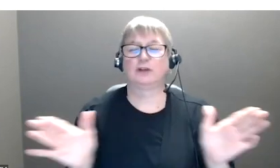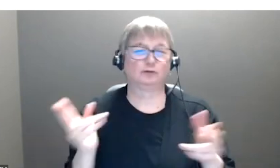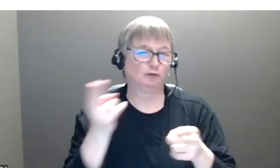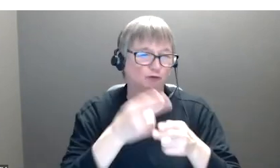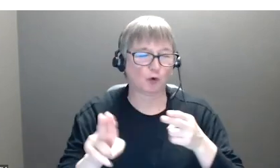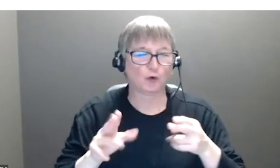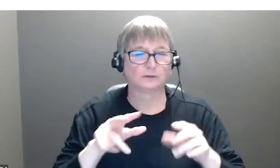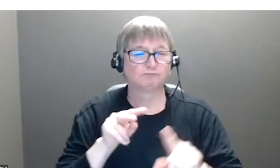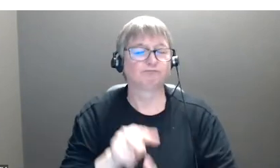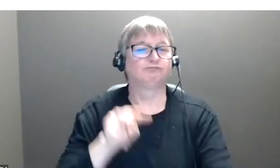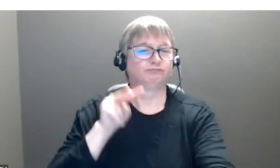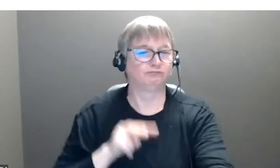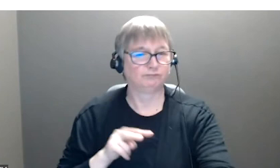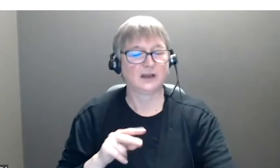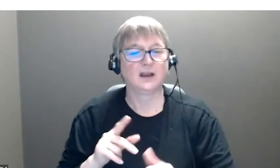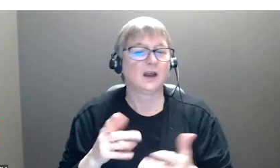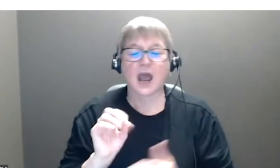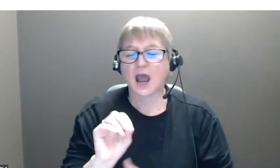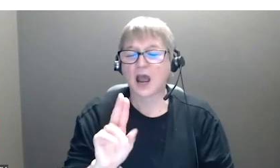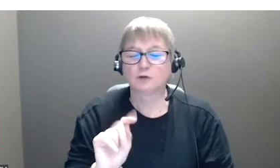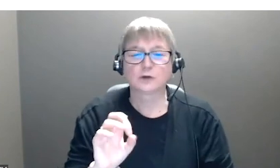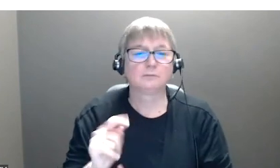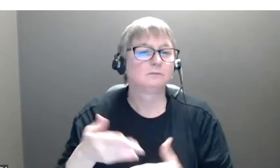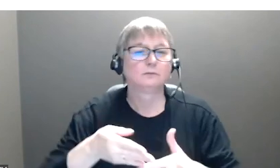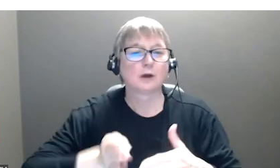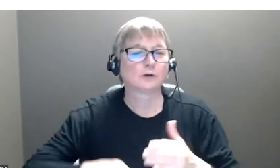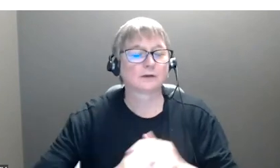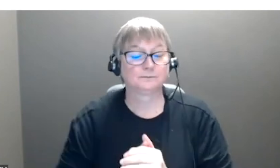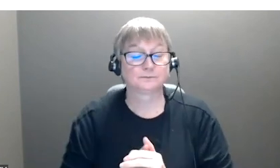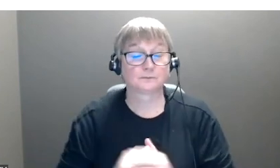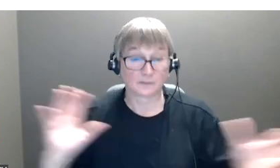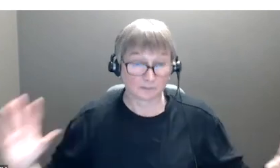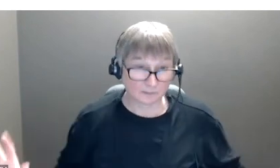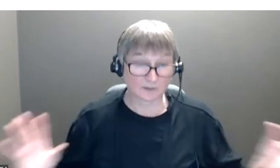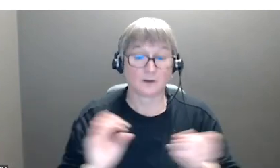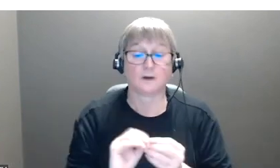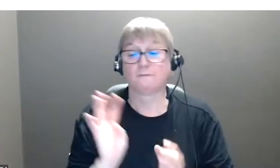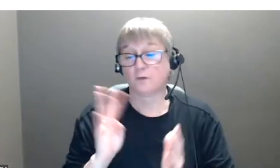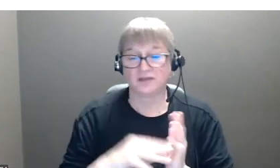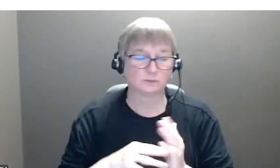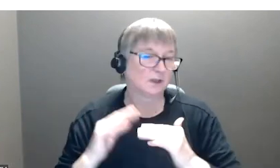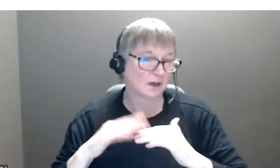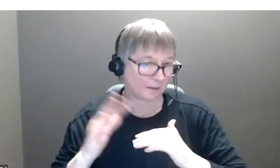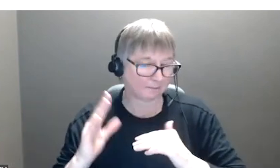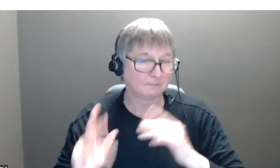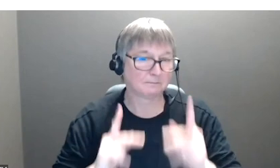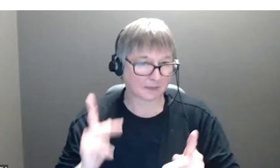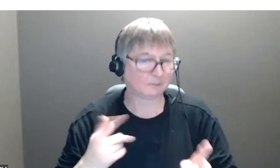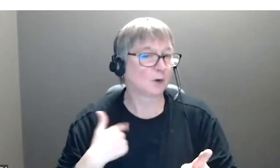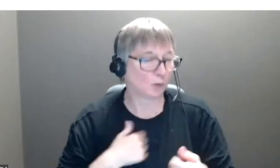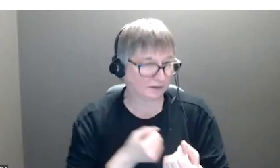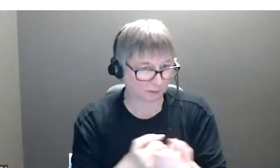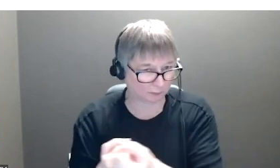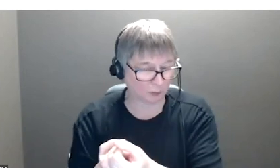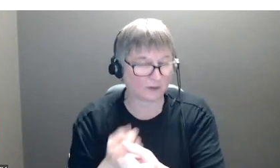so, of the 4 242 persons with disabilities served in the program in 2019-20, 1 554